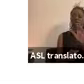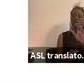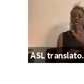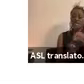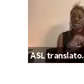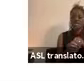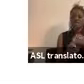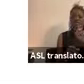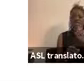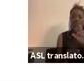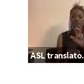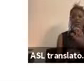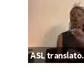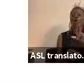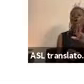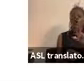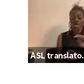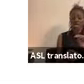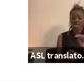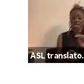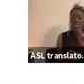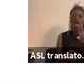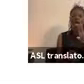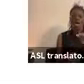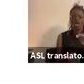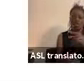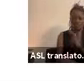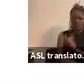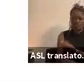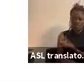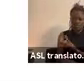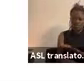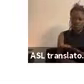Hospitalized patients have had other significant underlying